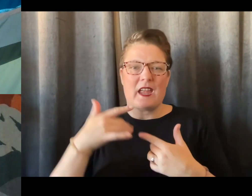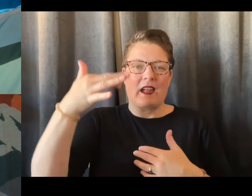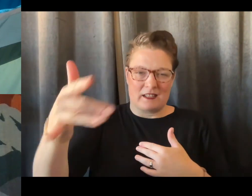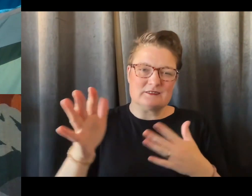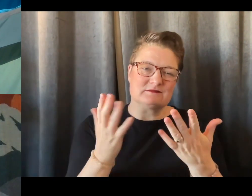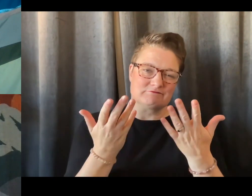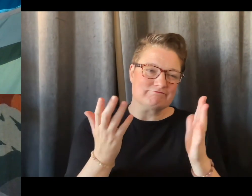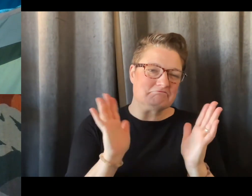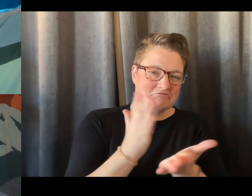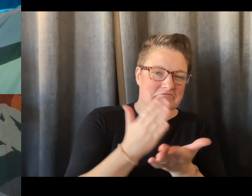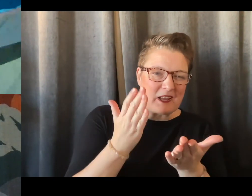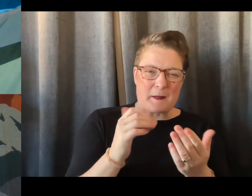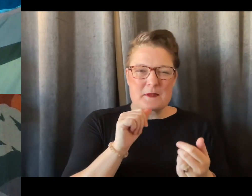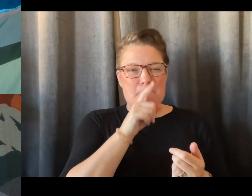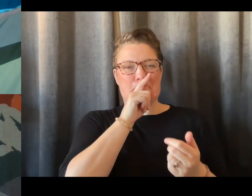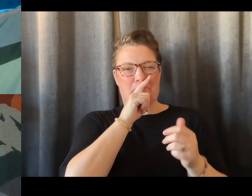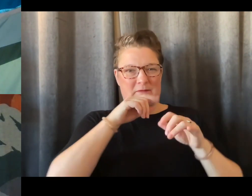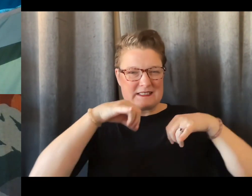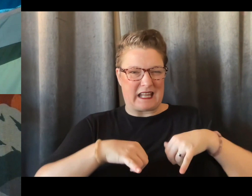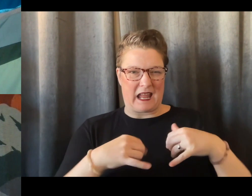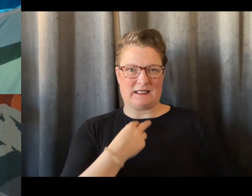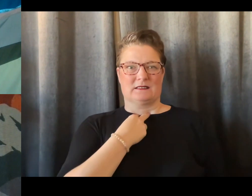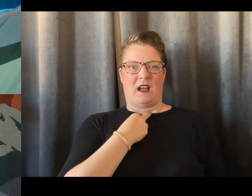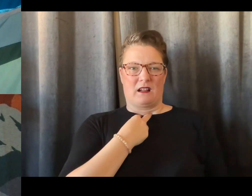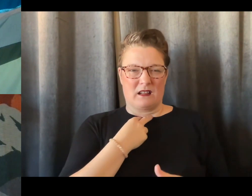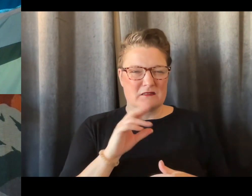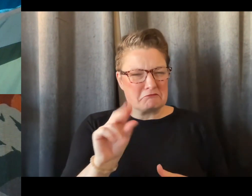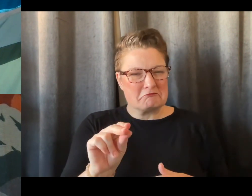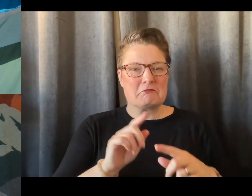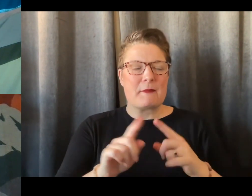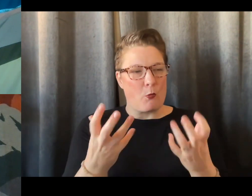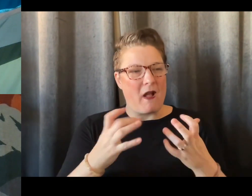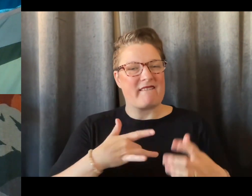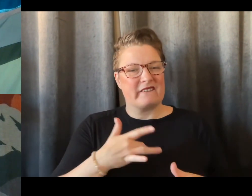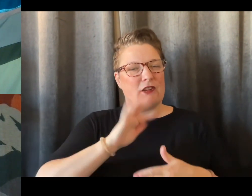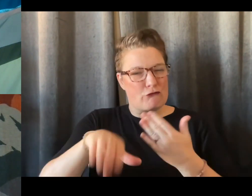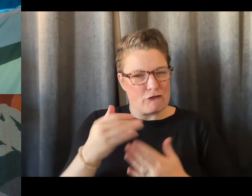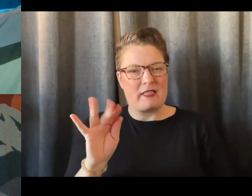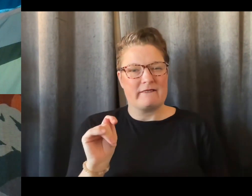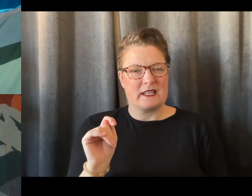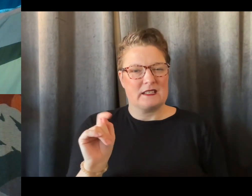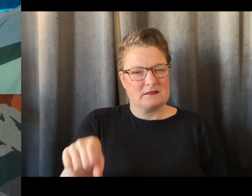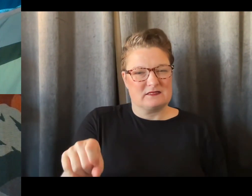I was just really trying to feel it all the way. And, I think there's something really powerful about having that day where you